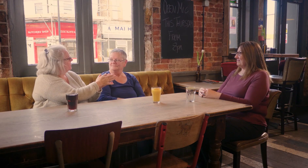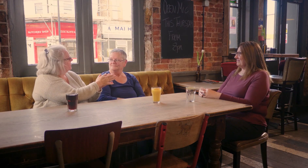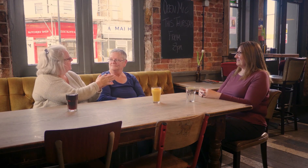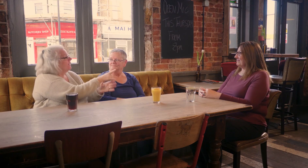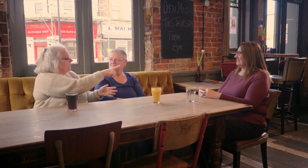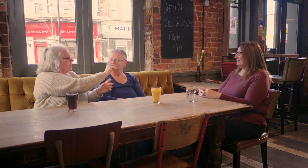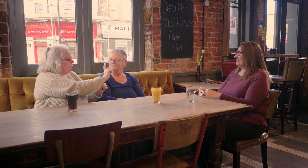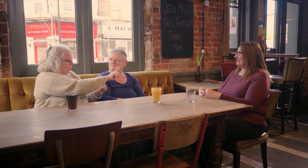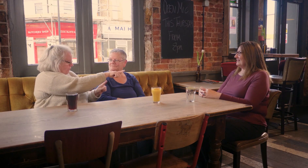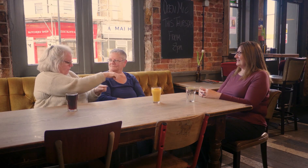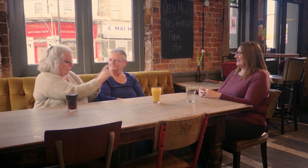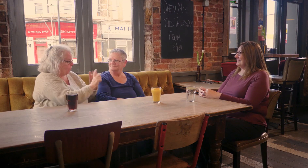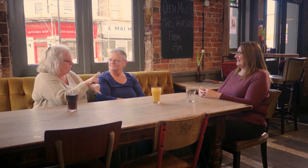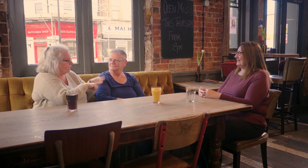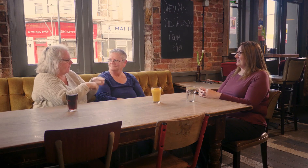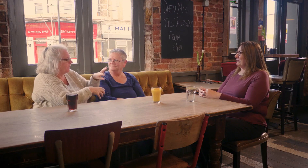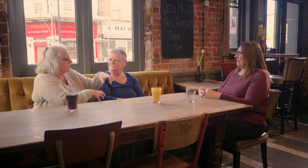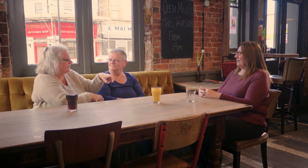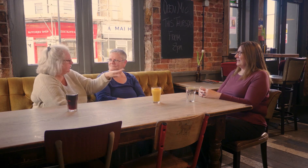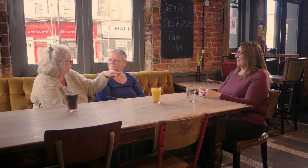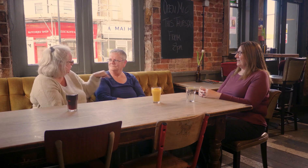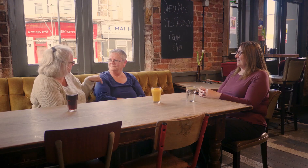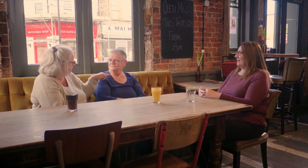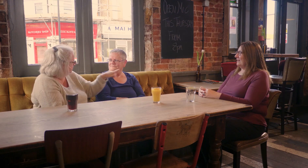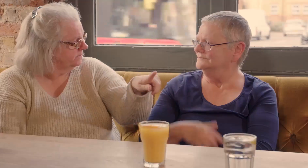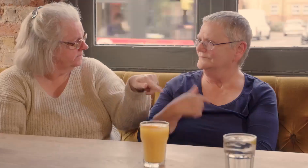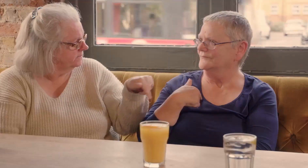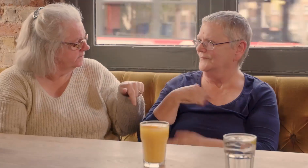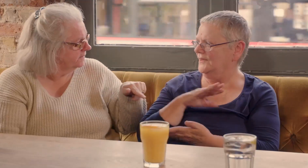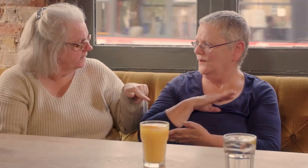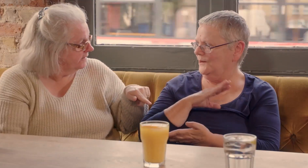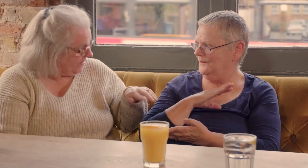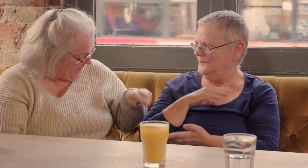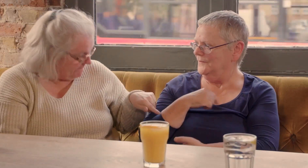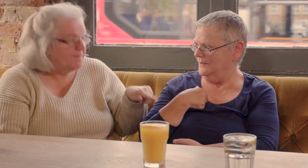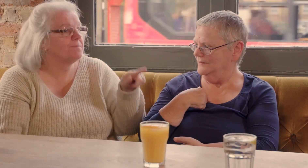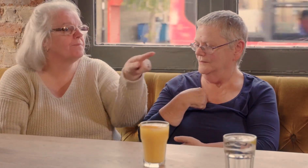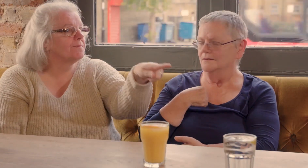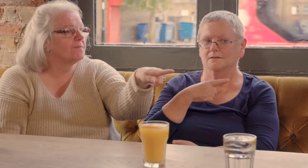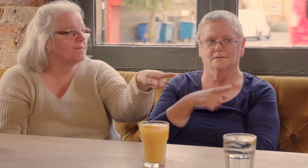And what positions did you both play? I was in goal. - What about you?